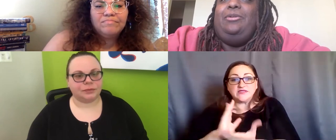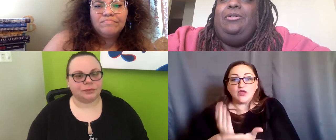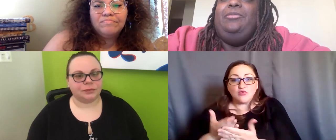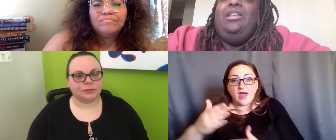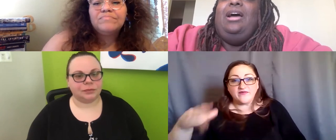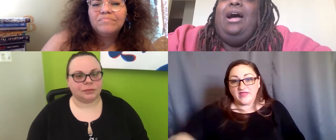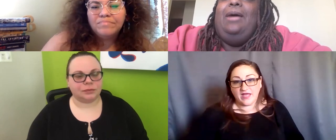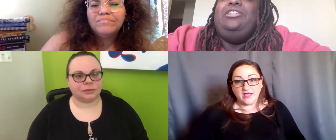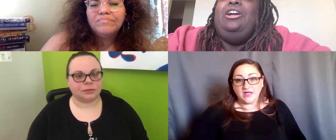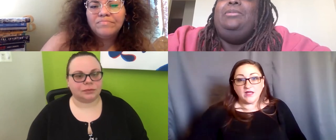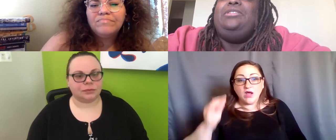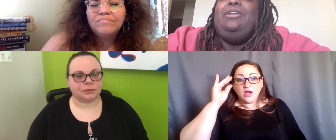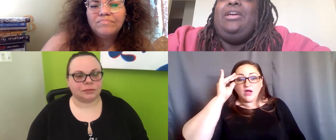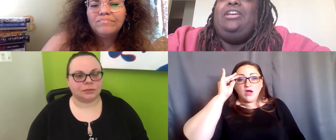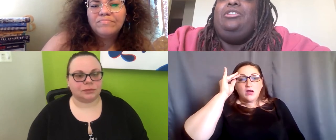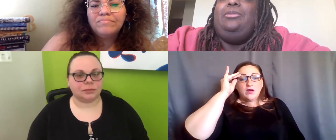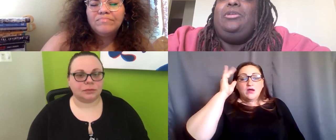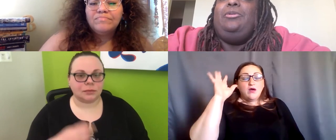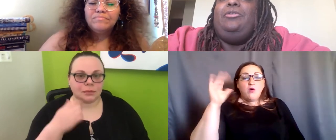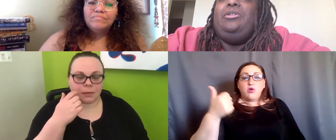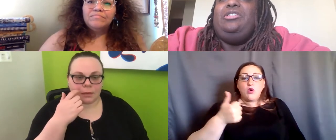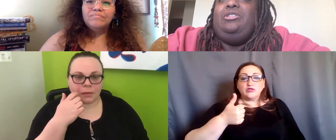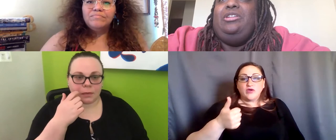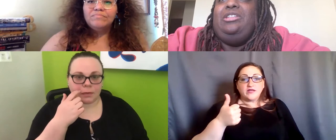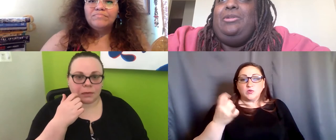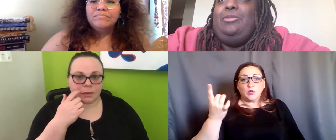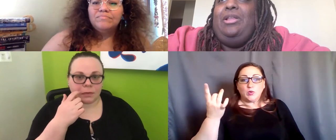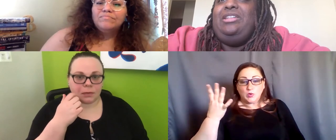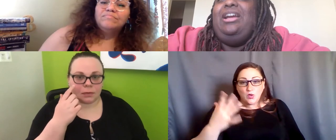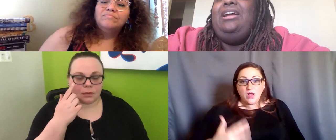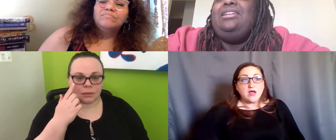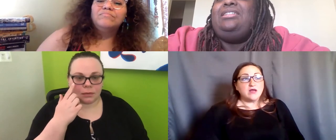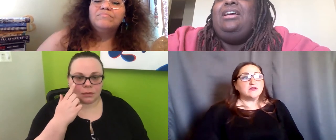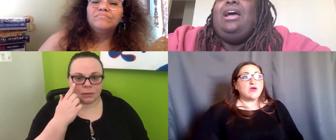In terms of making sure that people vote in these metropolitan areas, I would encourage people